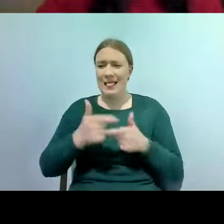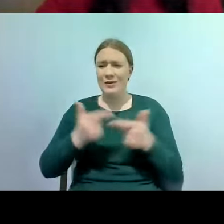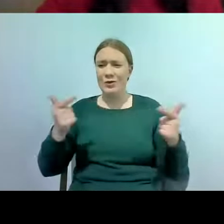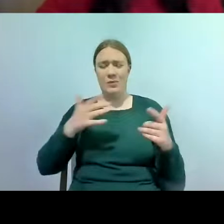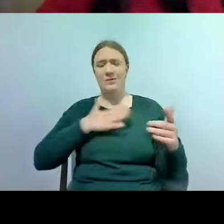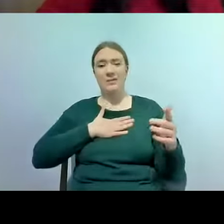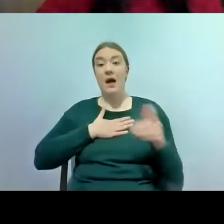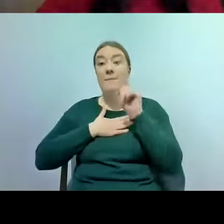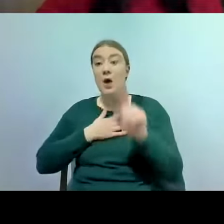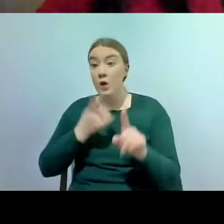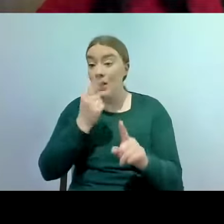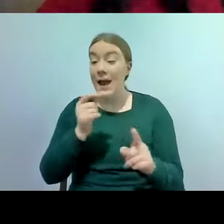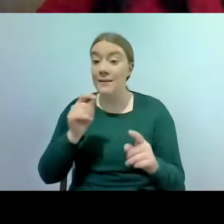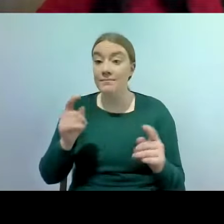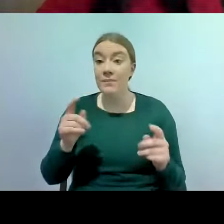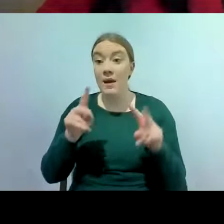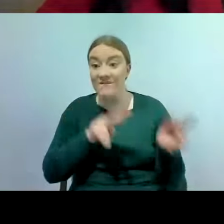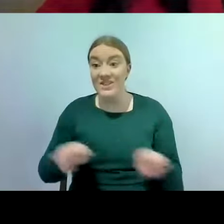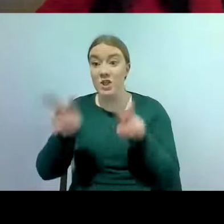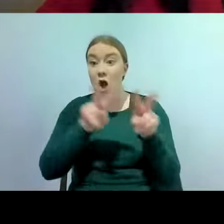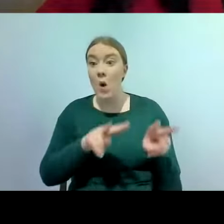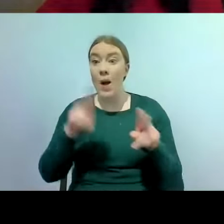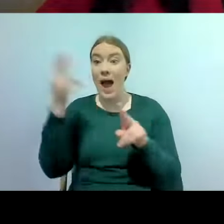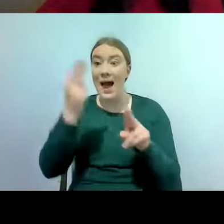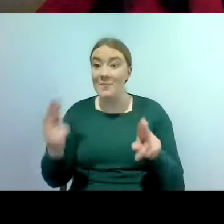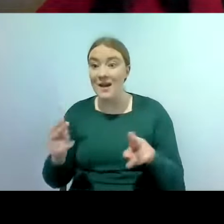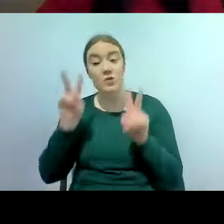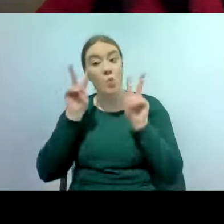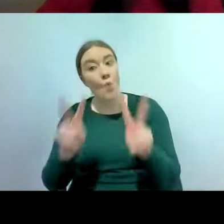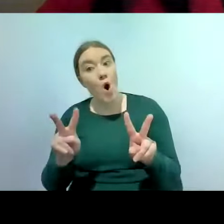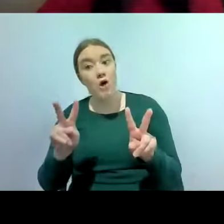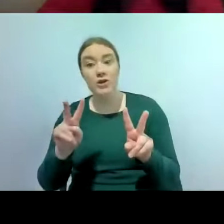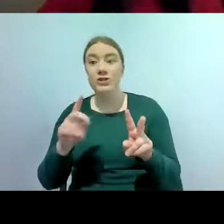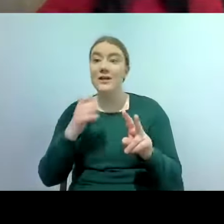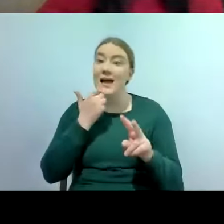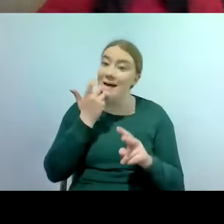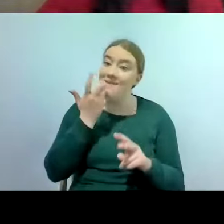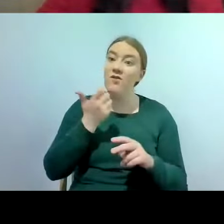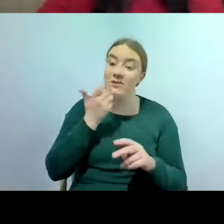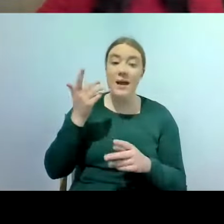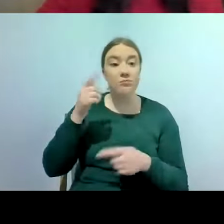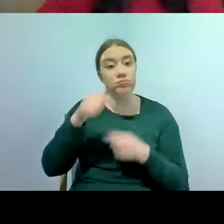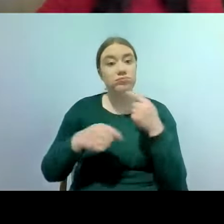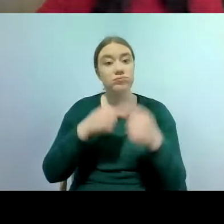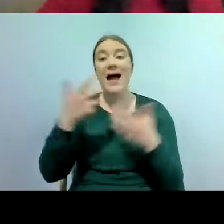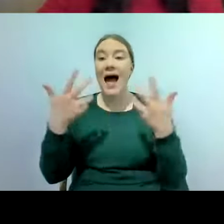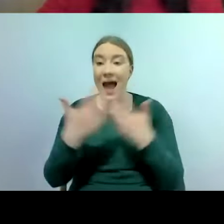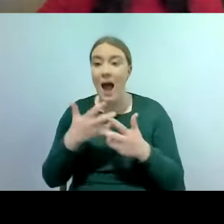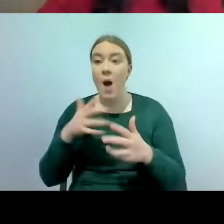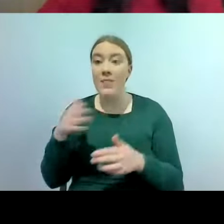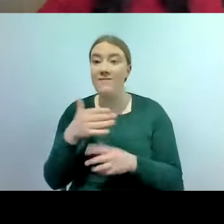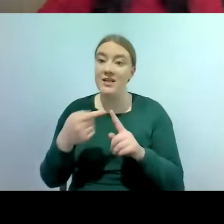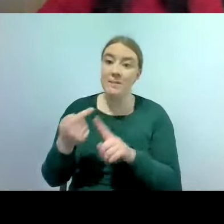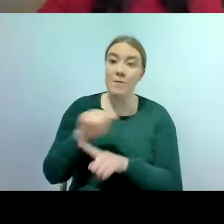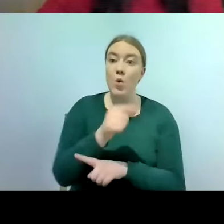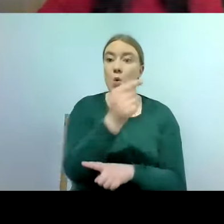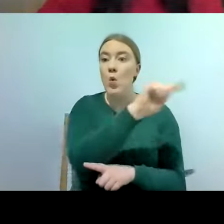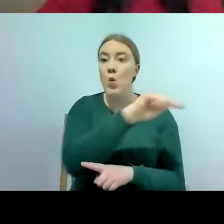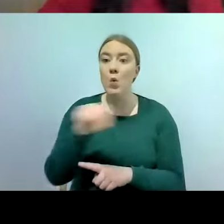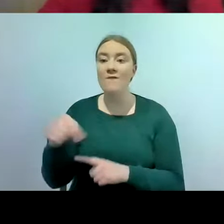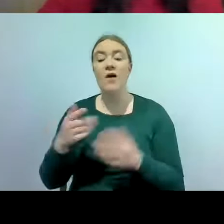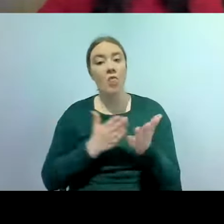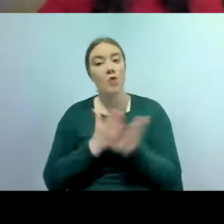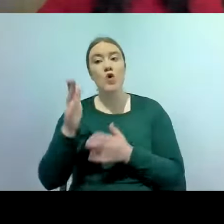the animation and you can just watch day by day um how the fish might be moving within the river